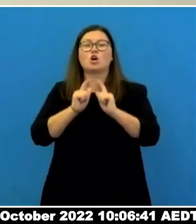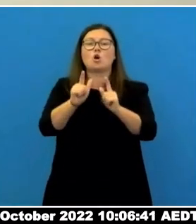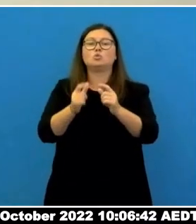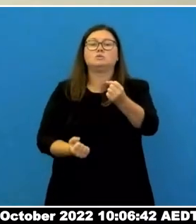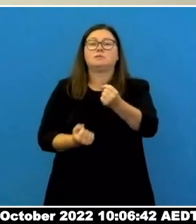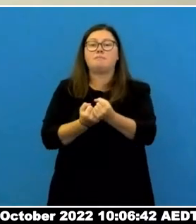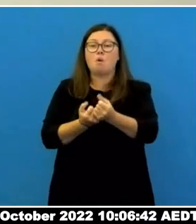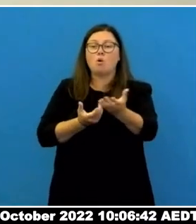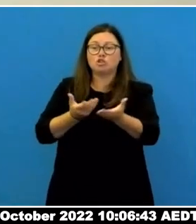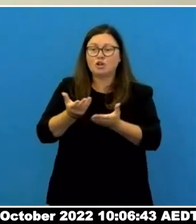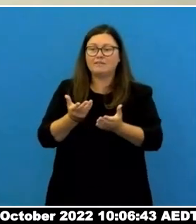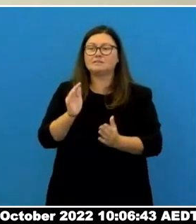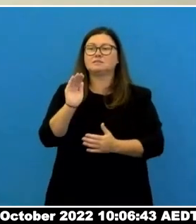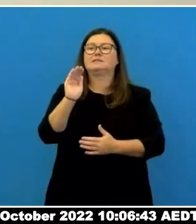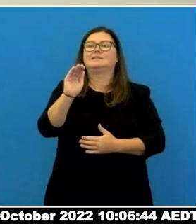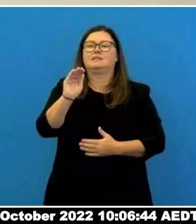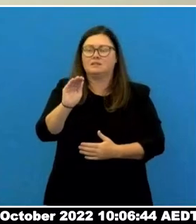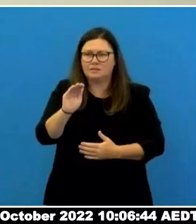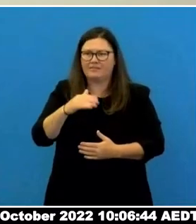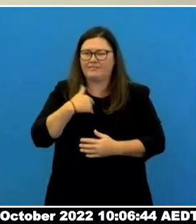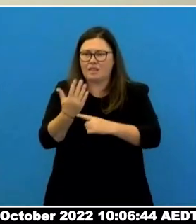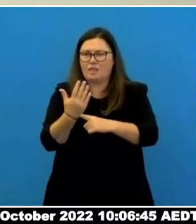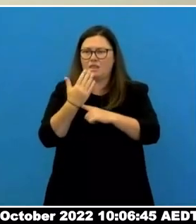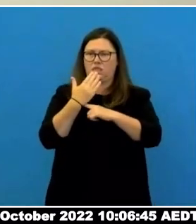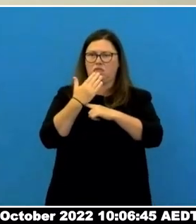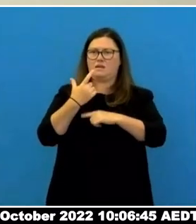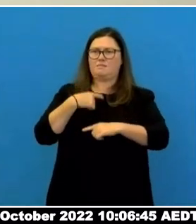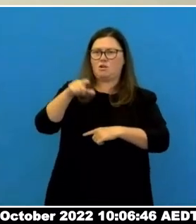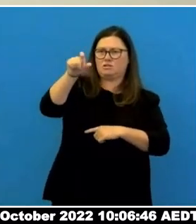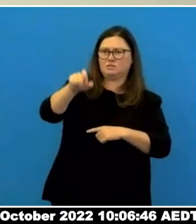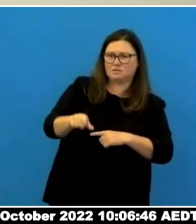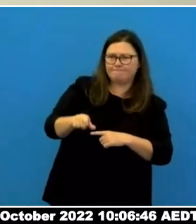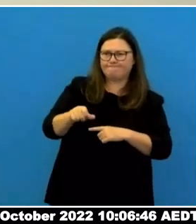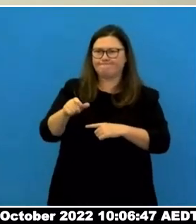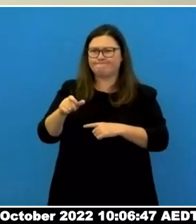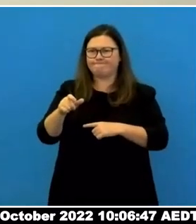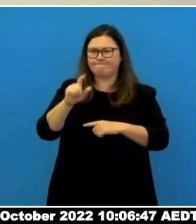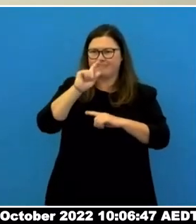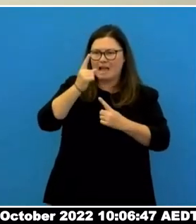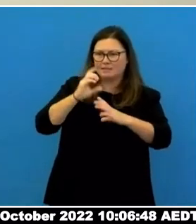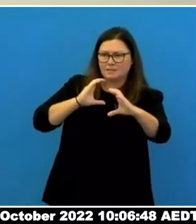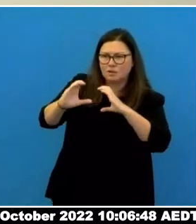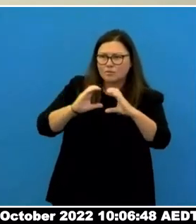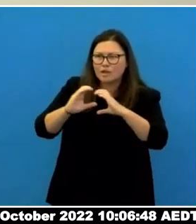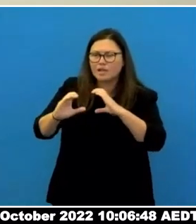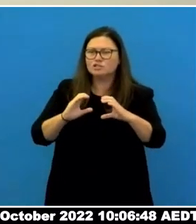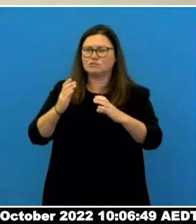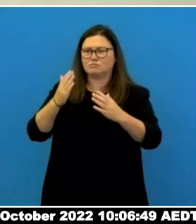inadequate culturally specific communication, resulting in a lack of awareness of available government support,